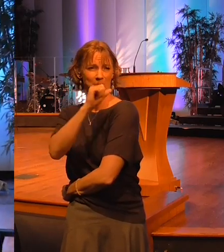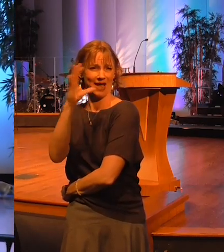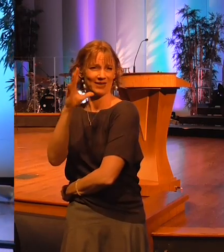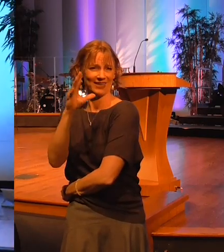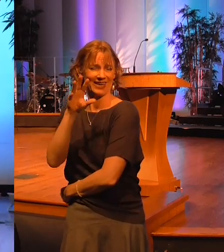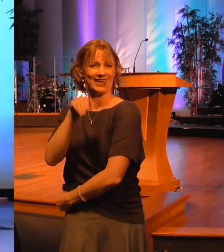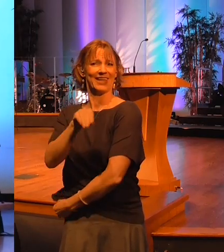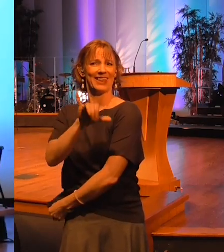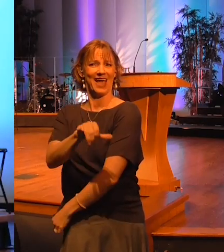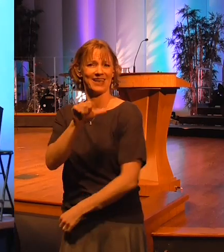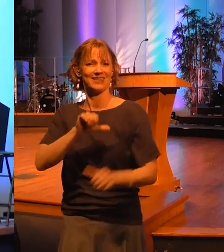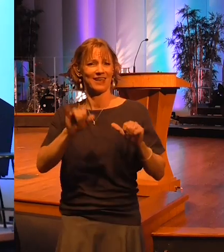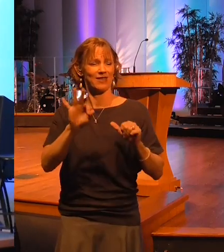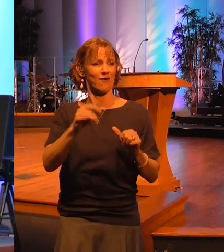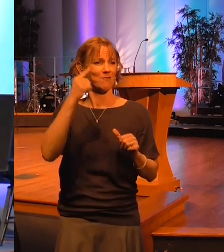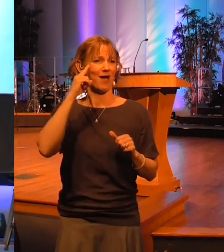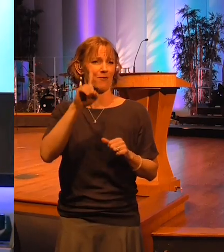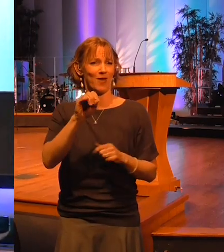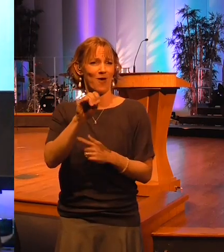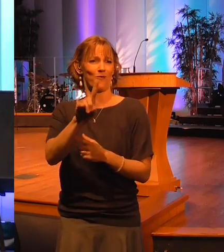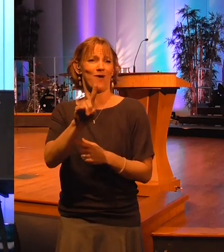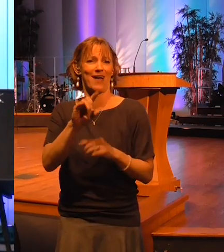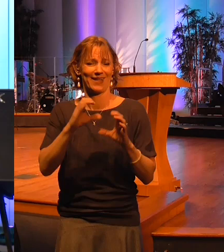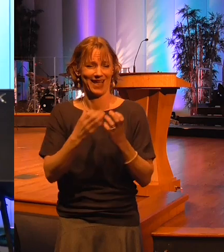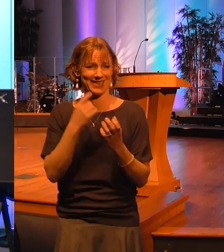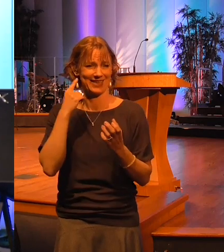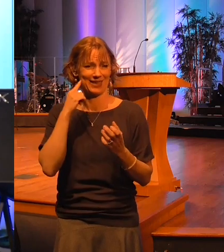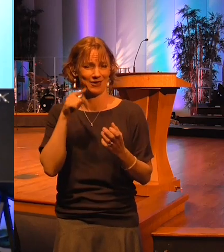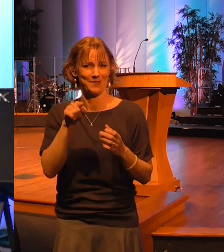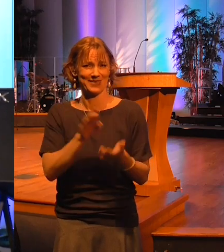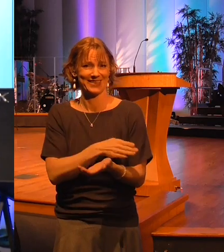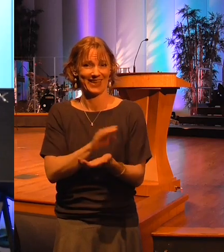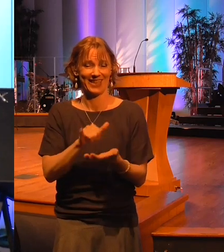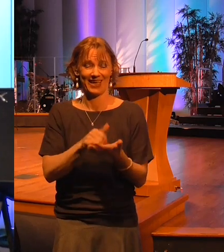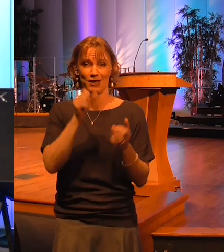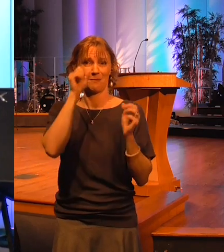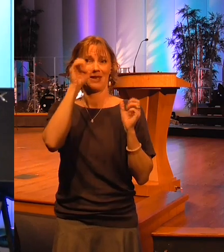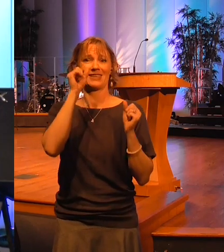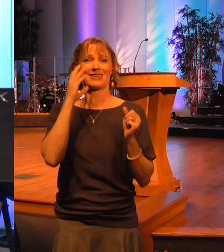and hearing Tom seeing that what an amazing experience i'm sure they wanted him on stage